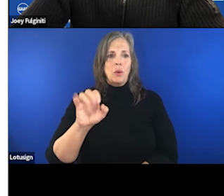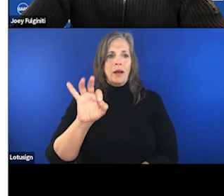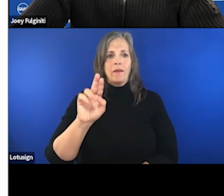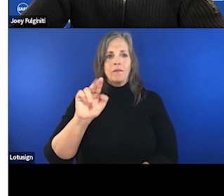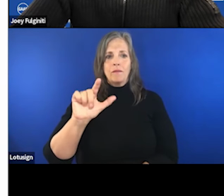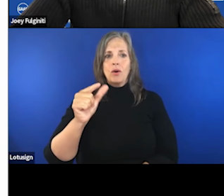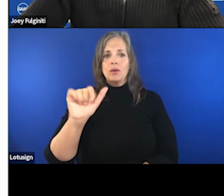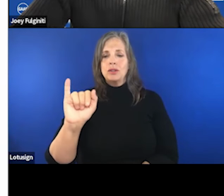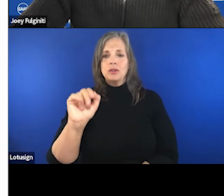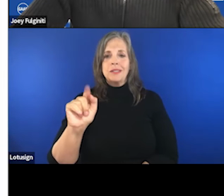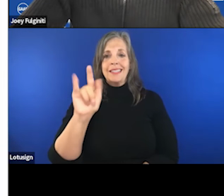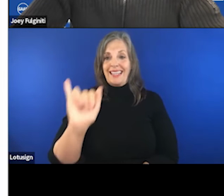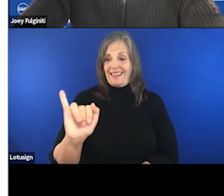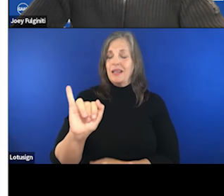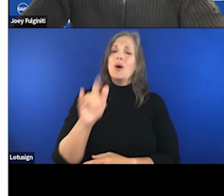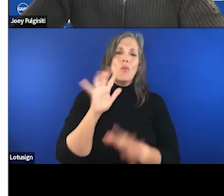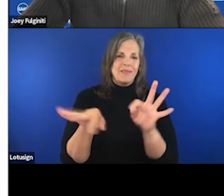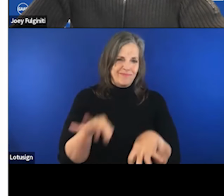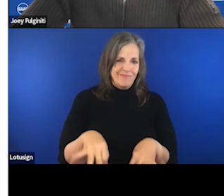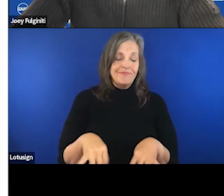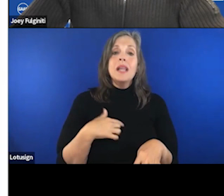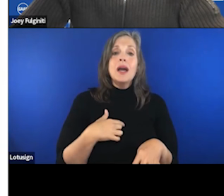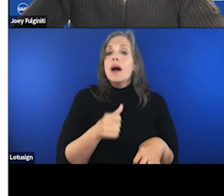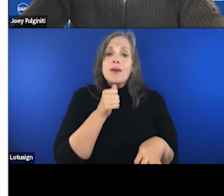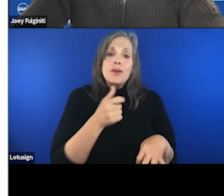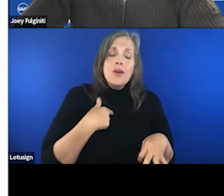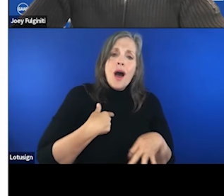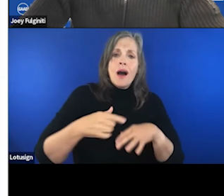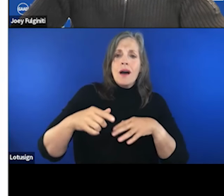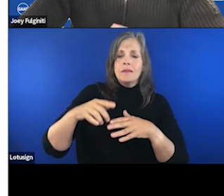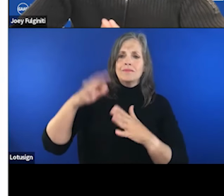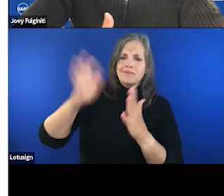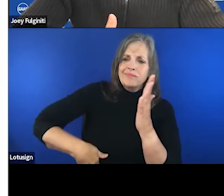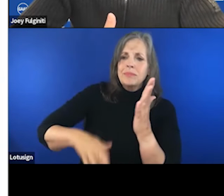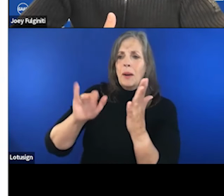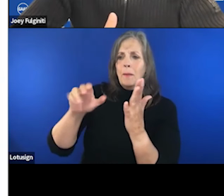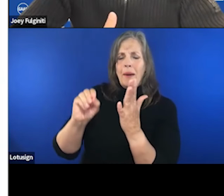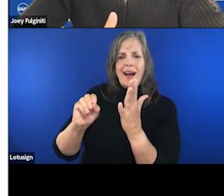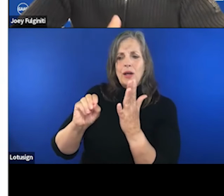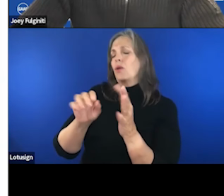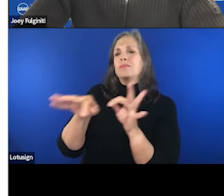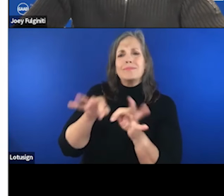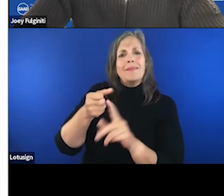a bio and going through bullets I'm going to pass the mic straight over to Joey to share his unique